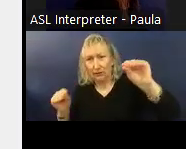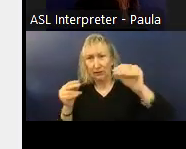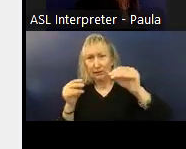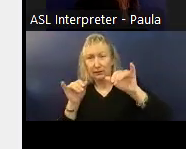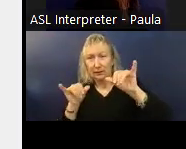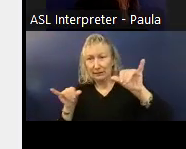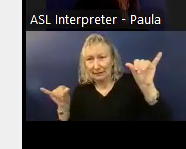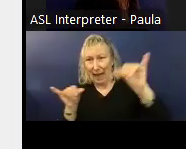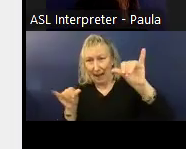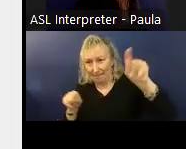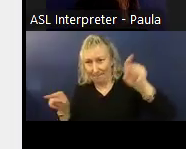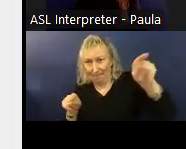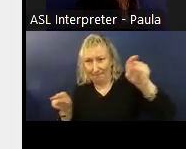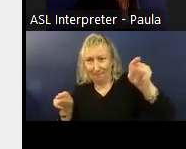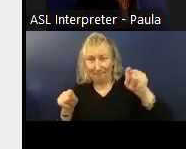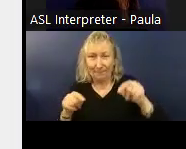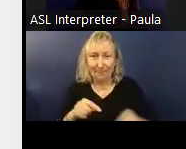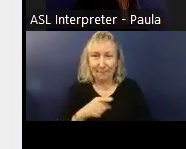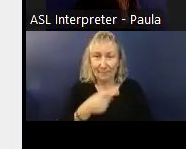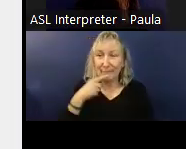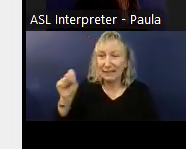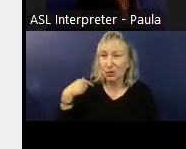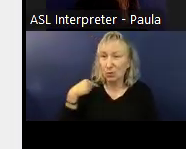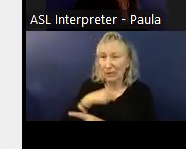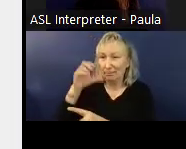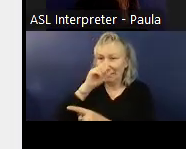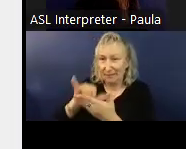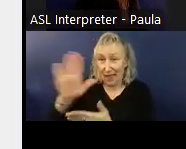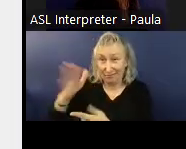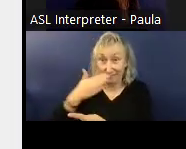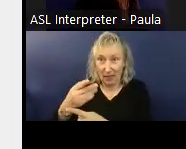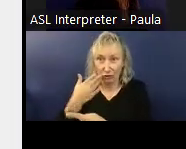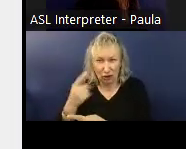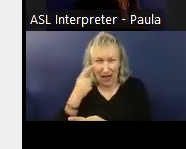And that was something we missed. So thank you for for pointing that out.